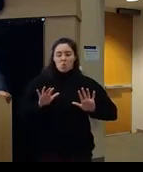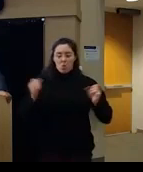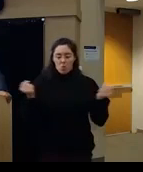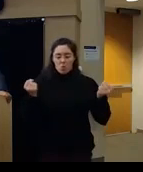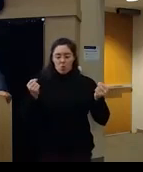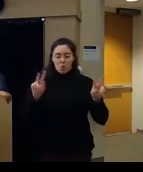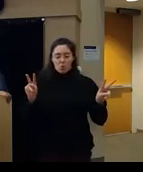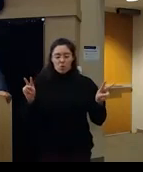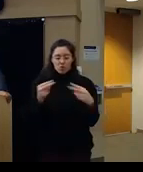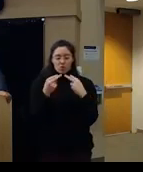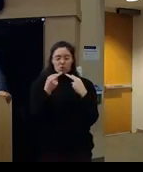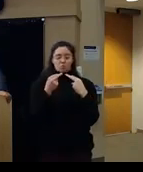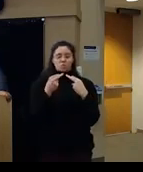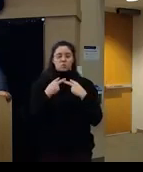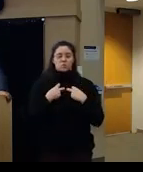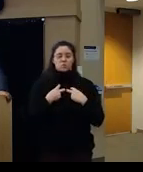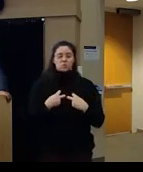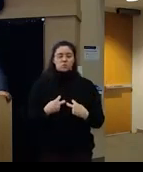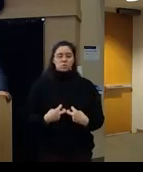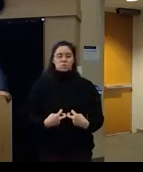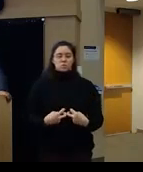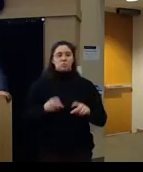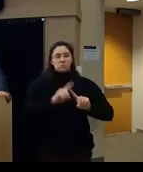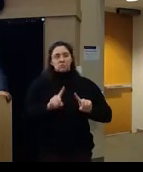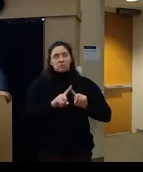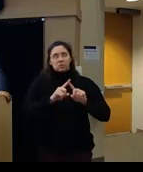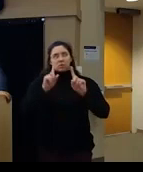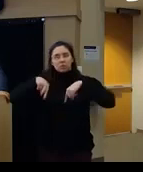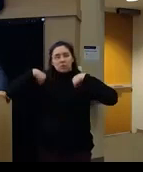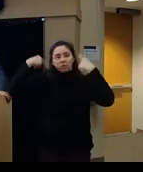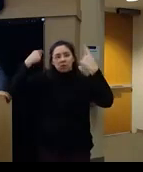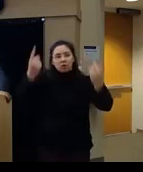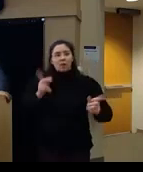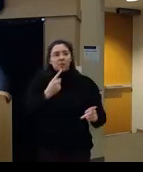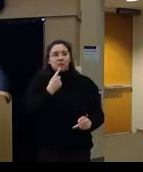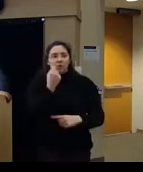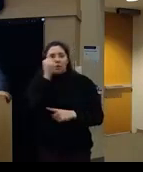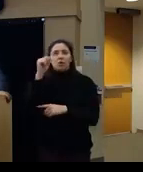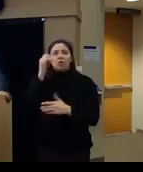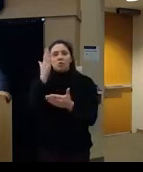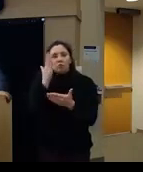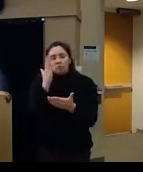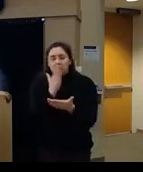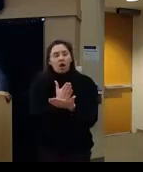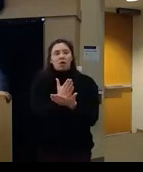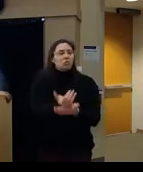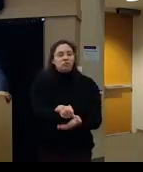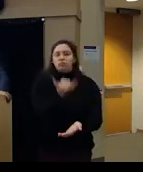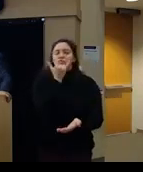ourselves despite the hundred odd years of people saying this is wrong of lawsuits of protests of